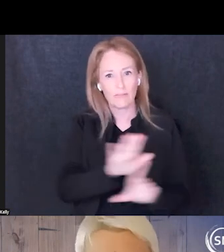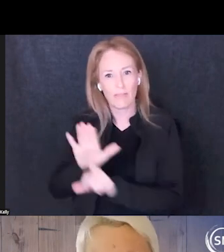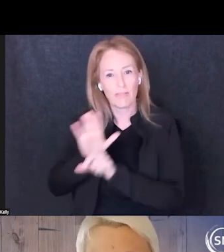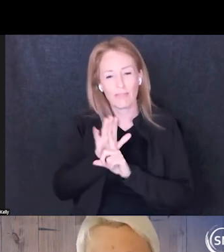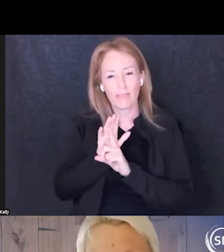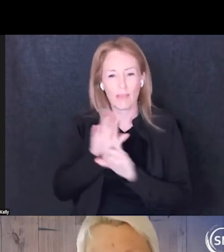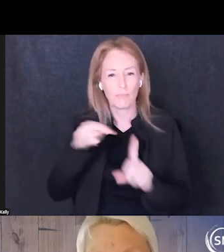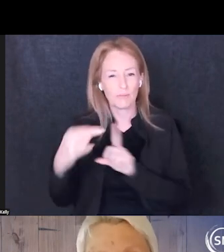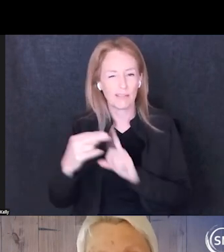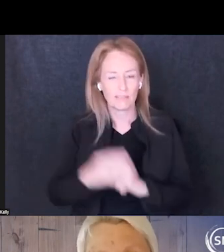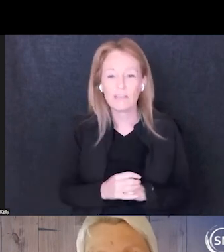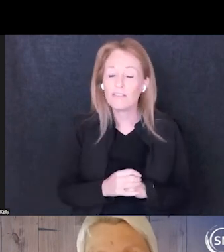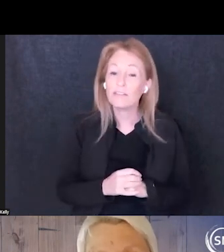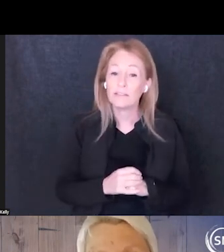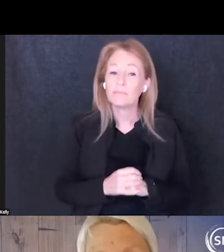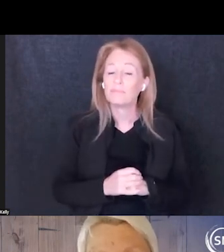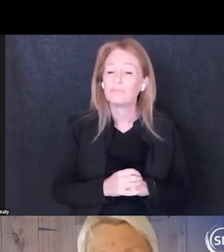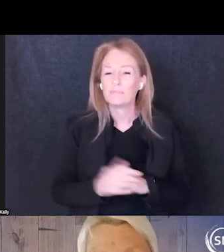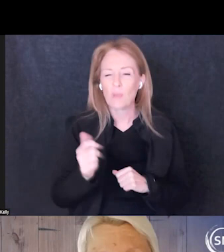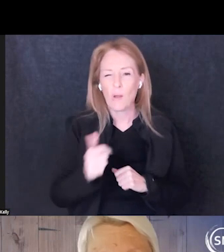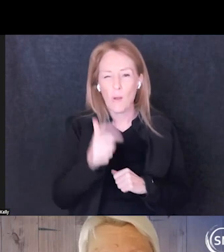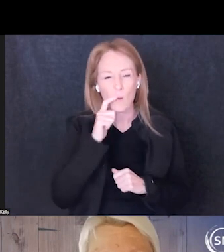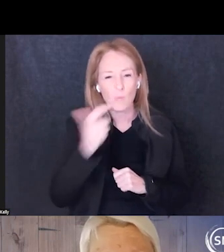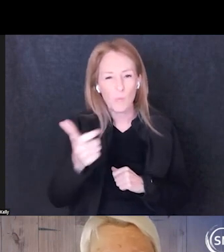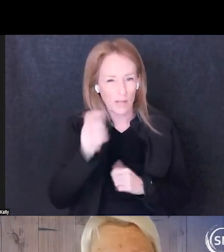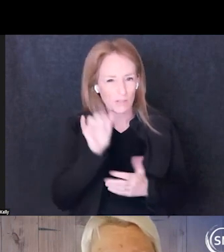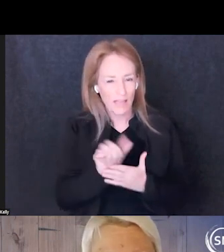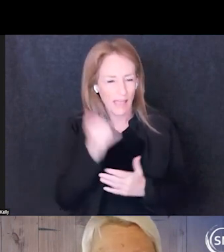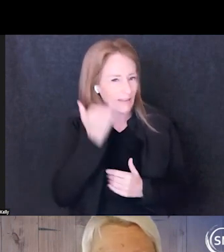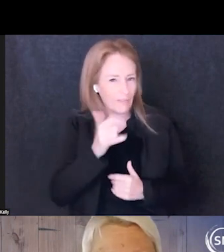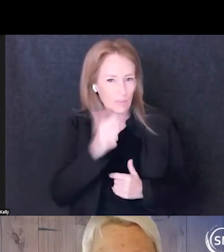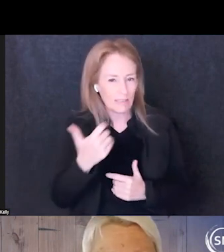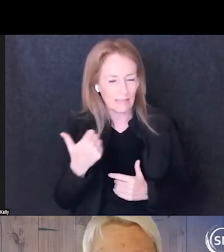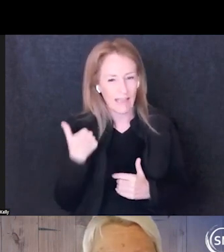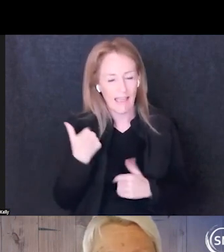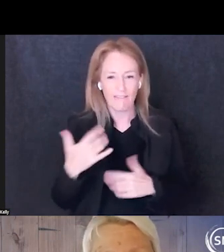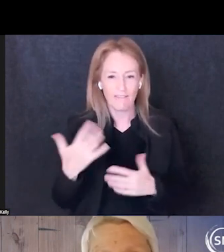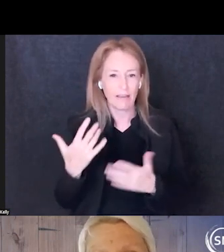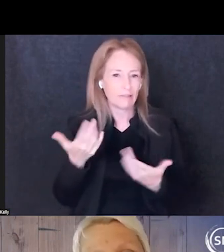IT IS ONE TO LOOK AT IF YOU DID NOT GET A CHANCE TO SEE IT.